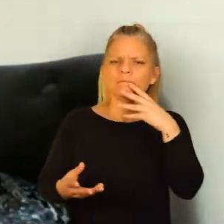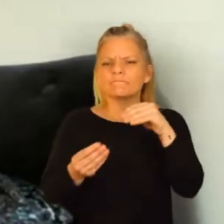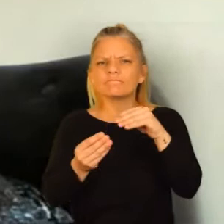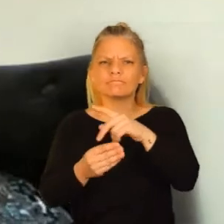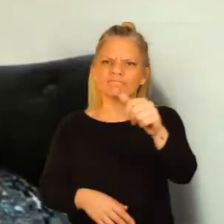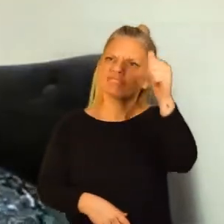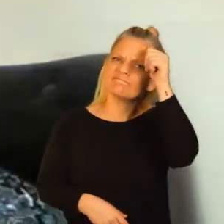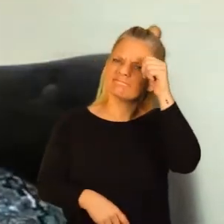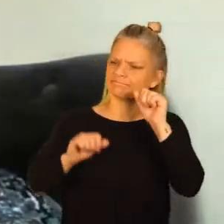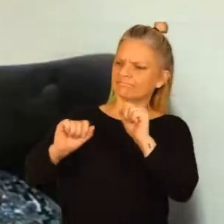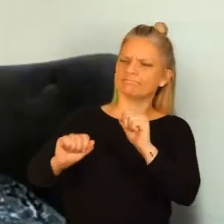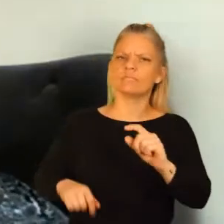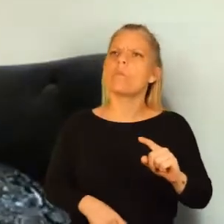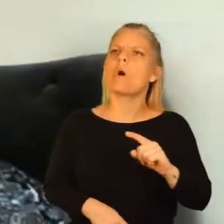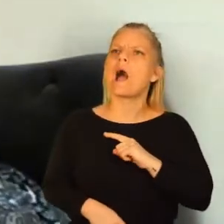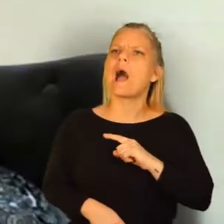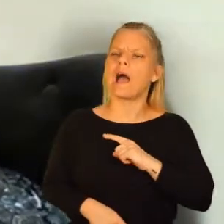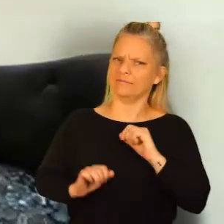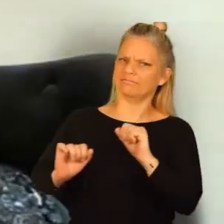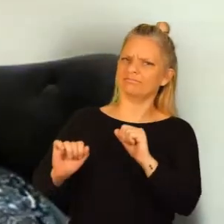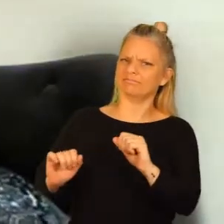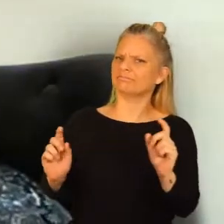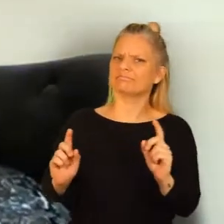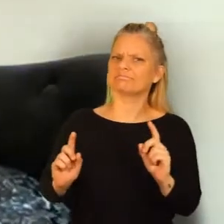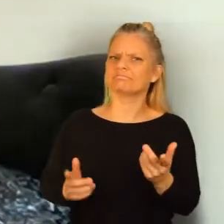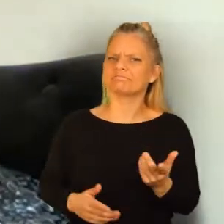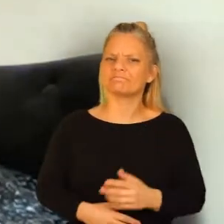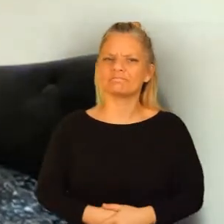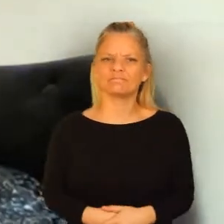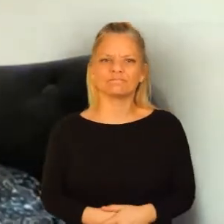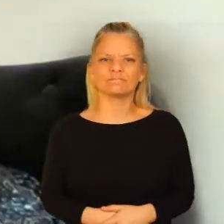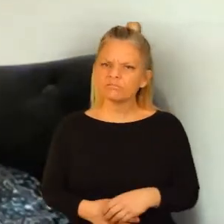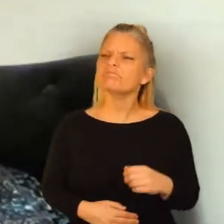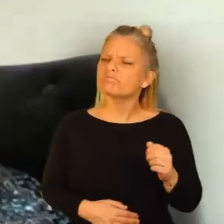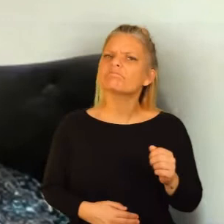other people's voices, that I needed to do something whereas the more I've